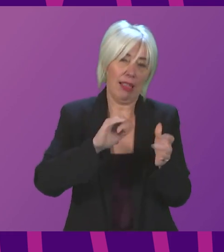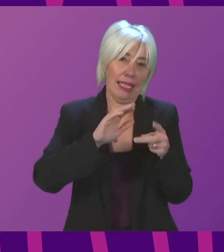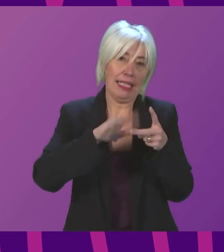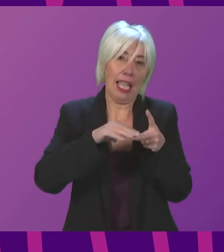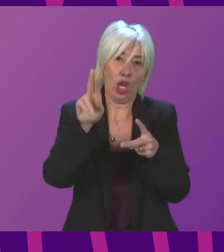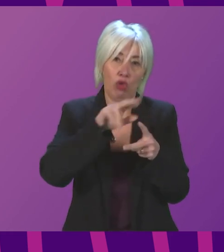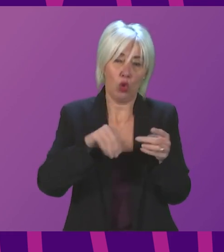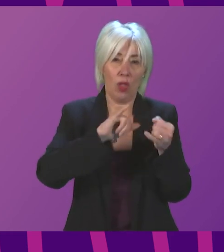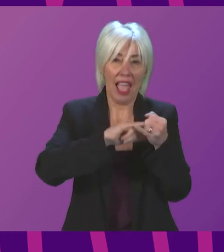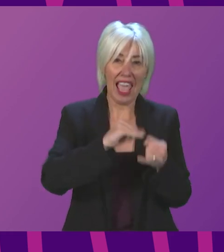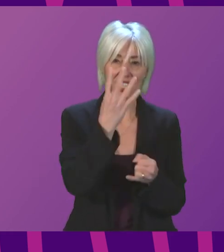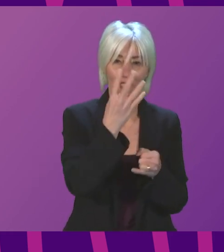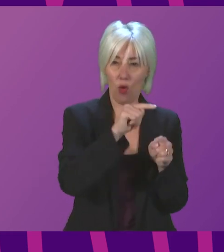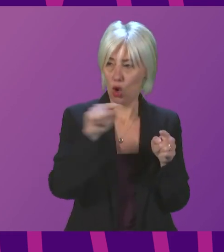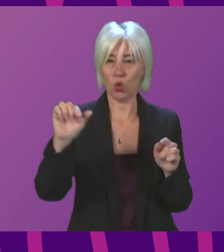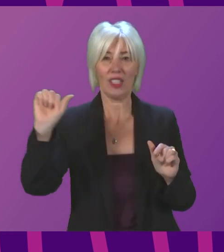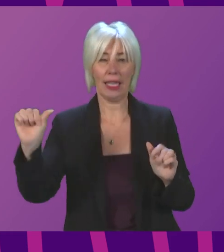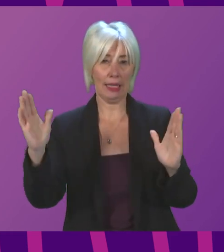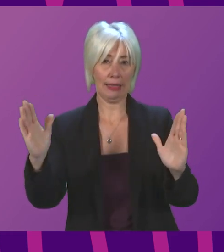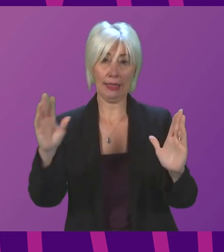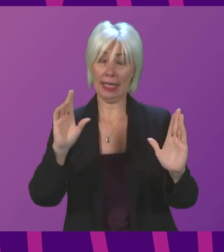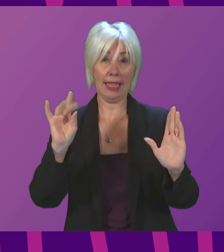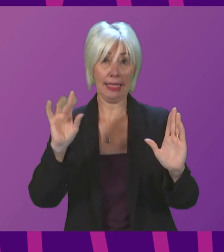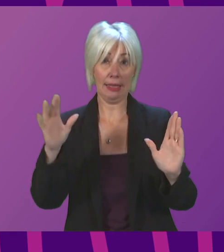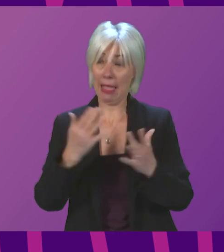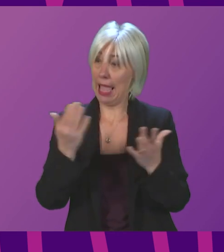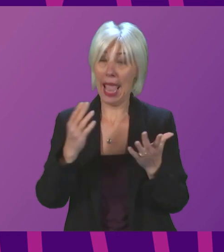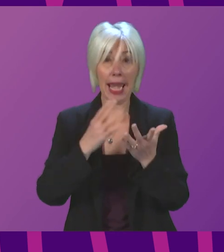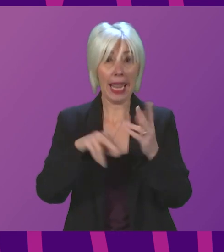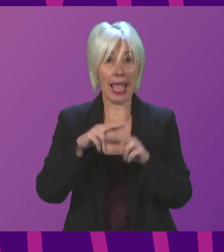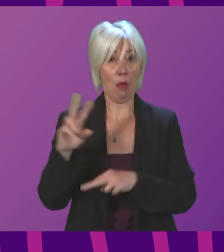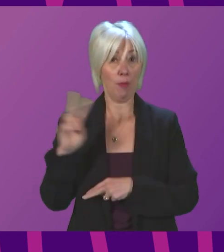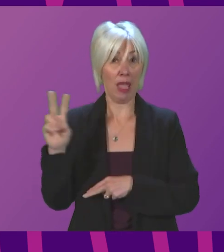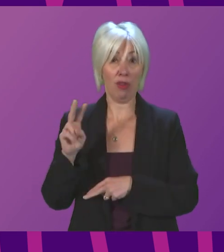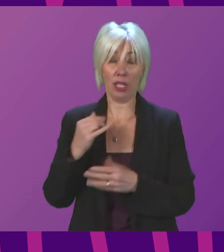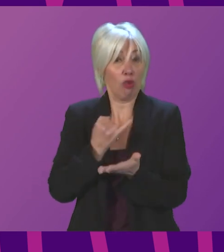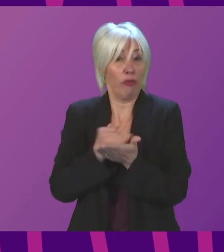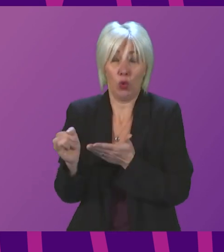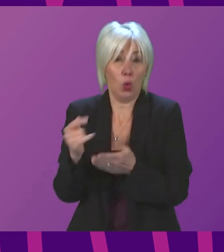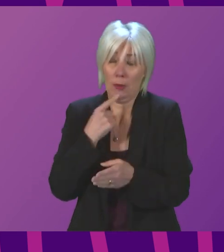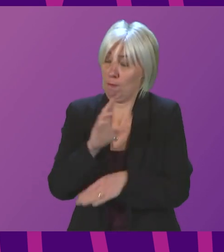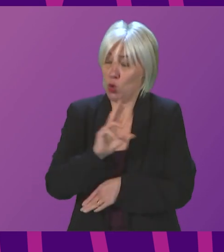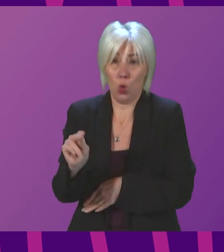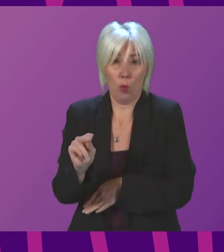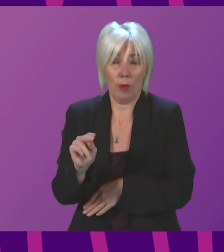4 and upwards. Any parent can refuse to give consent and, of course, any young person can